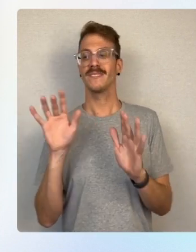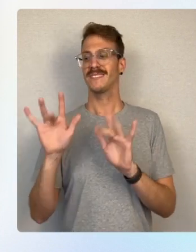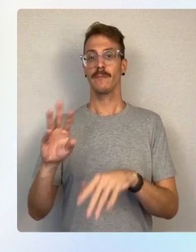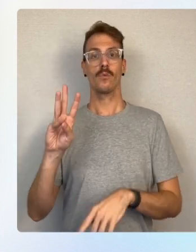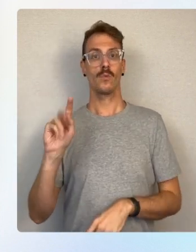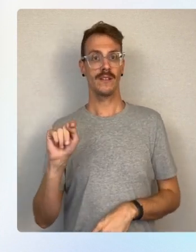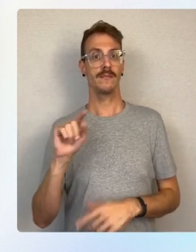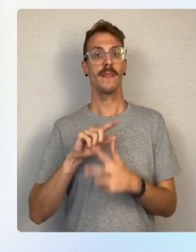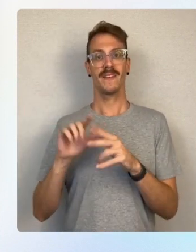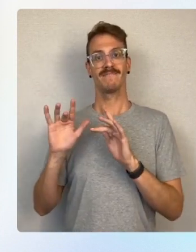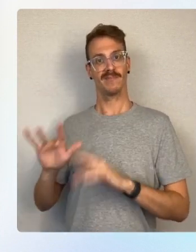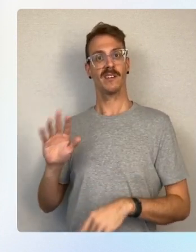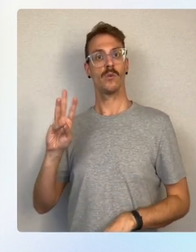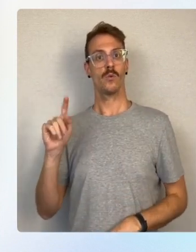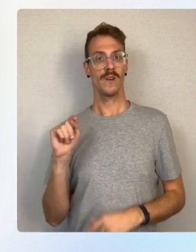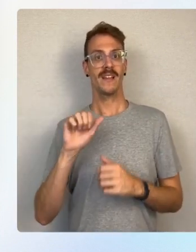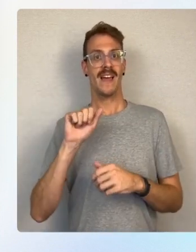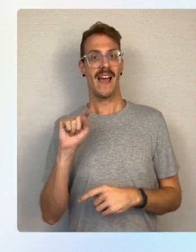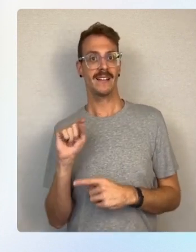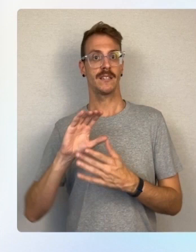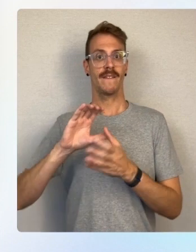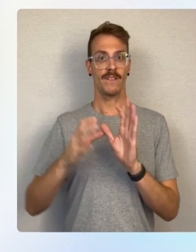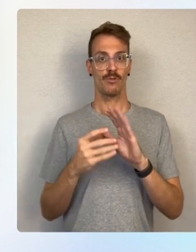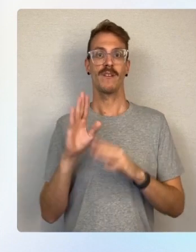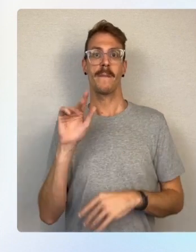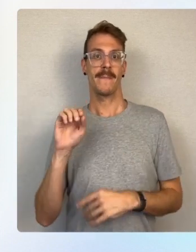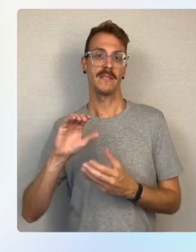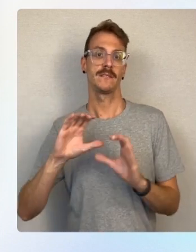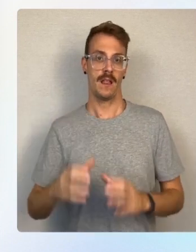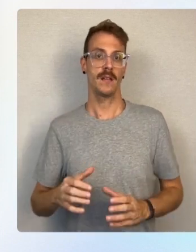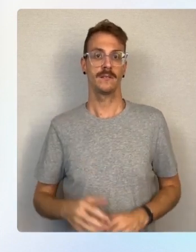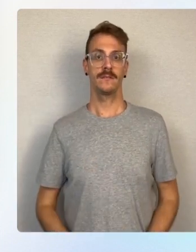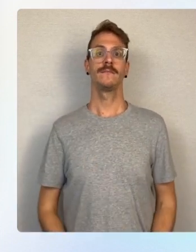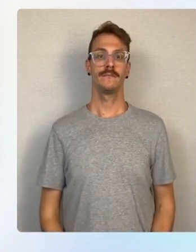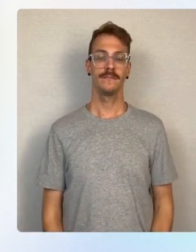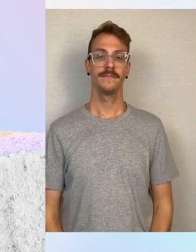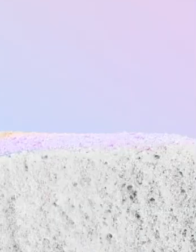enter Wit in the search box and then select "Wit App Configuration Asset" as the base class.